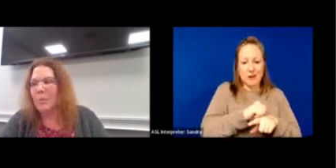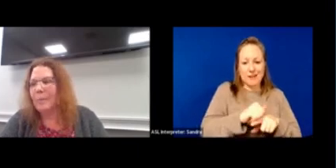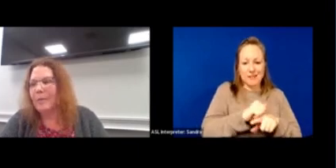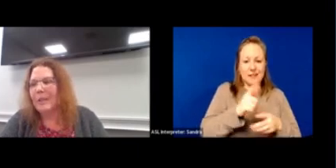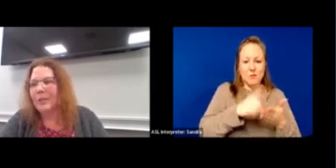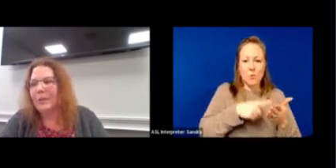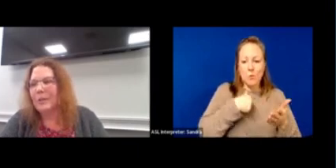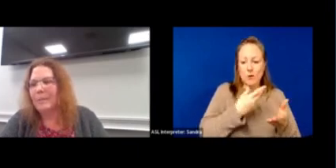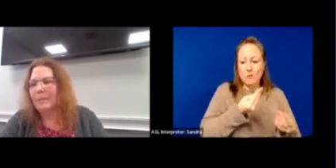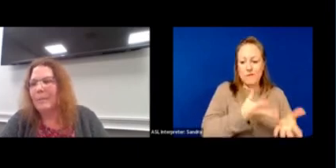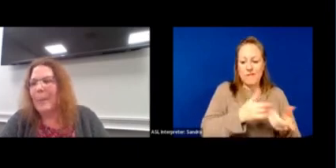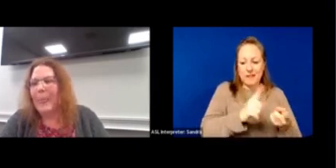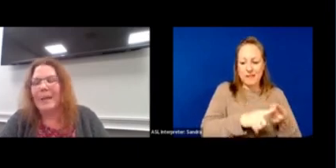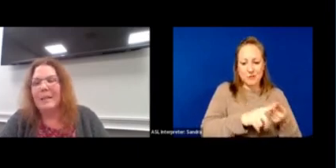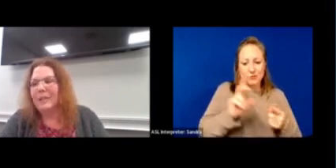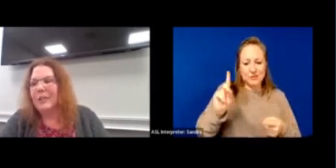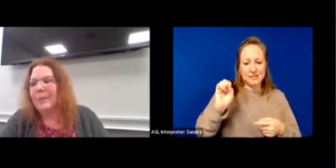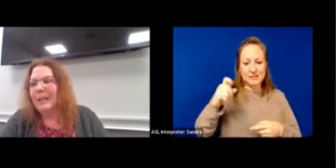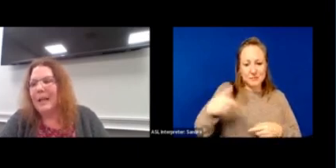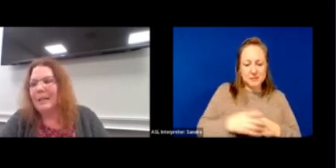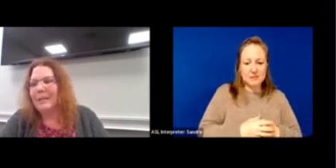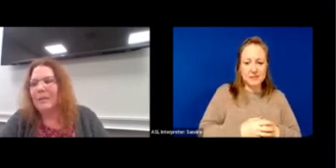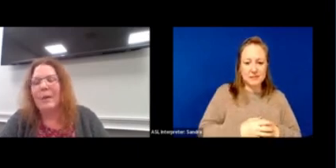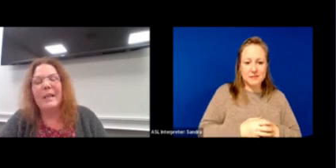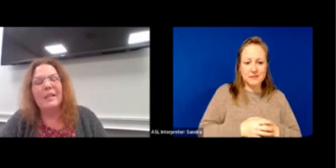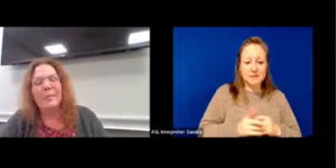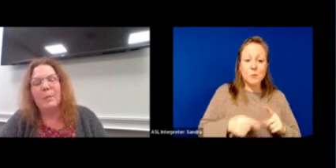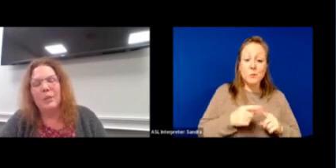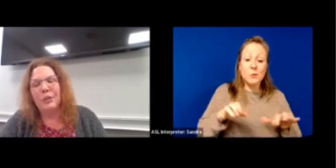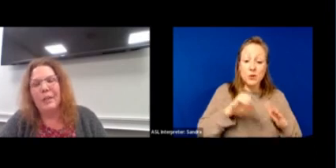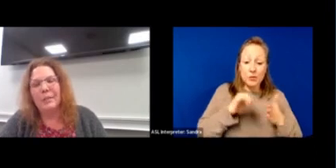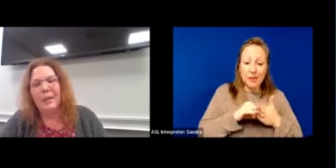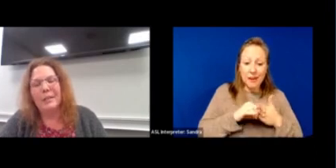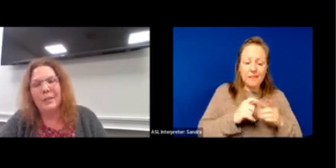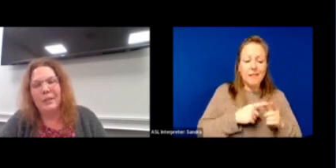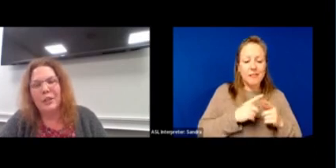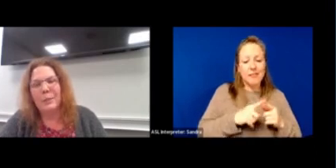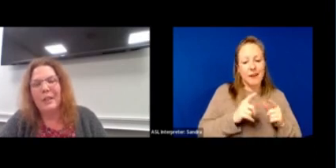support professionals. And in doing that, we need to be able to trust trust their judgment